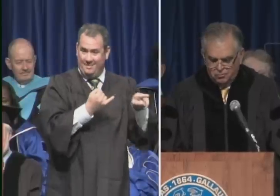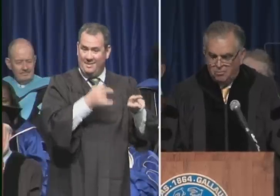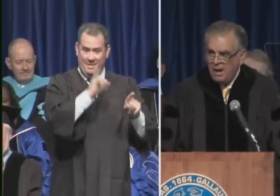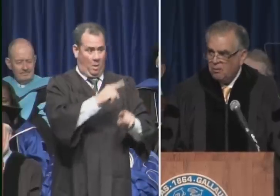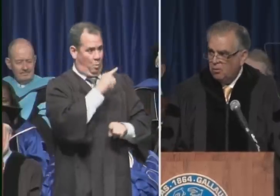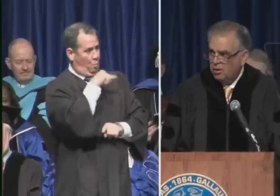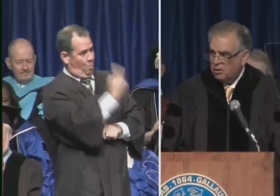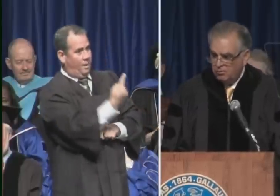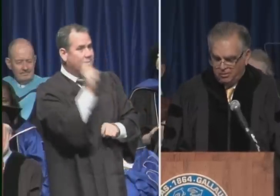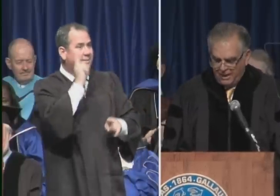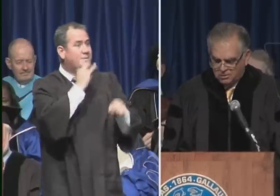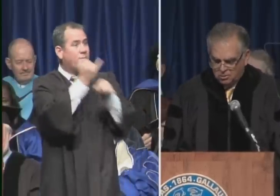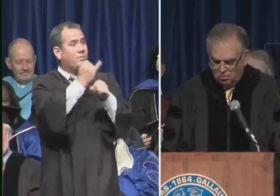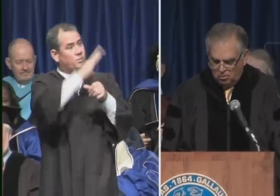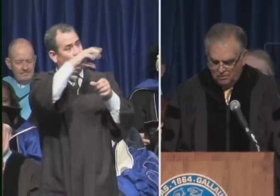Through my work with that school,